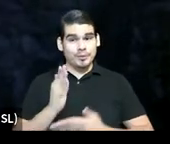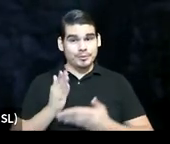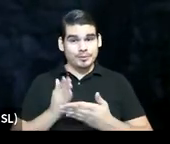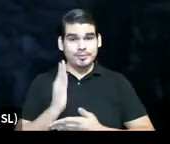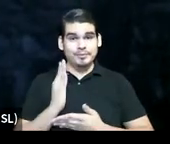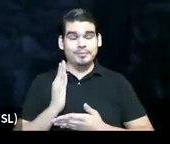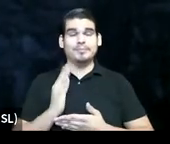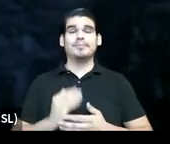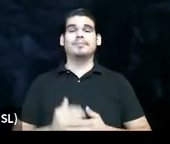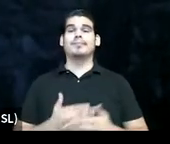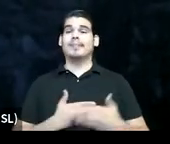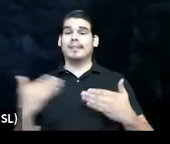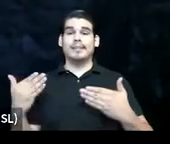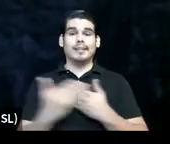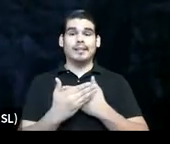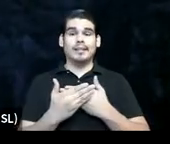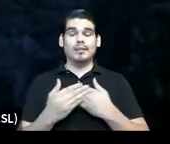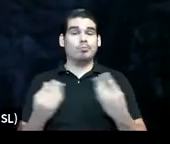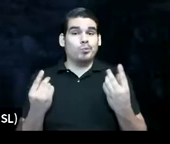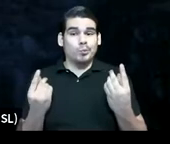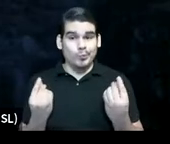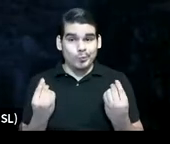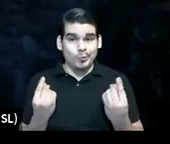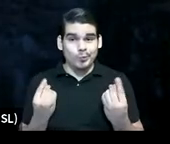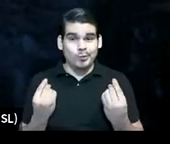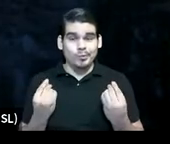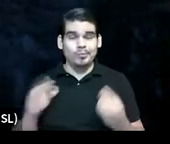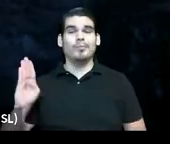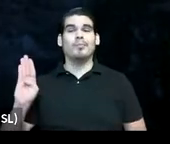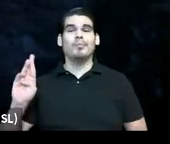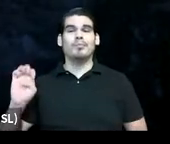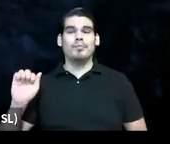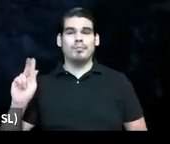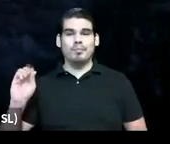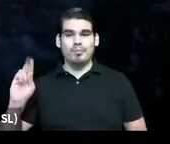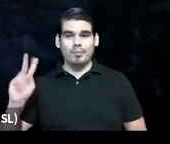To a resolution template in the in the chat to help guide everyone and